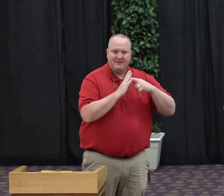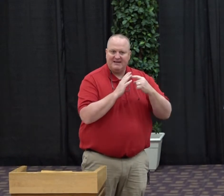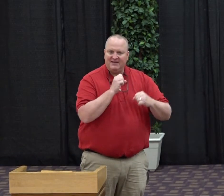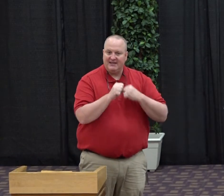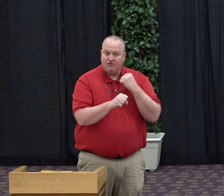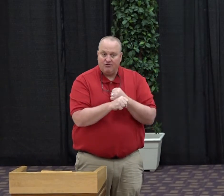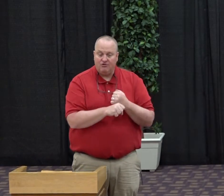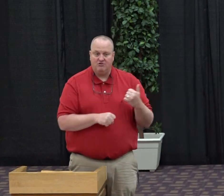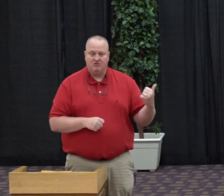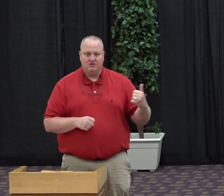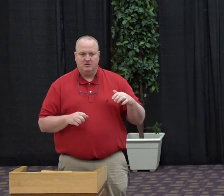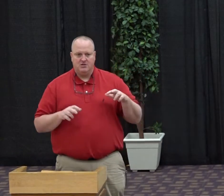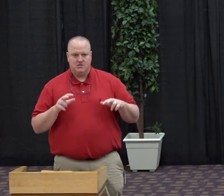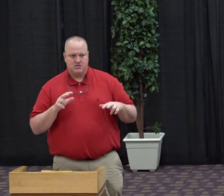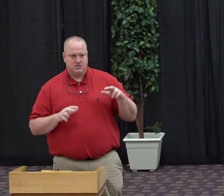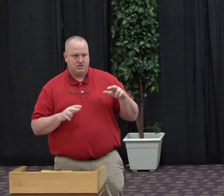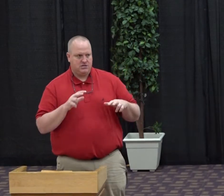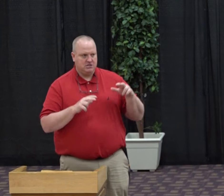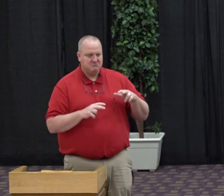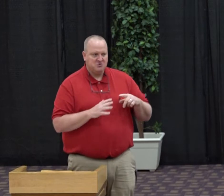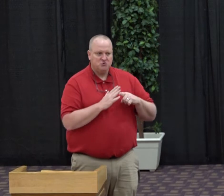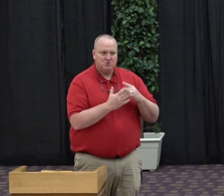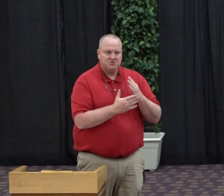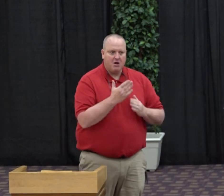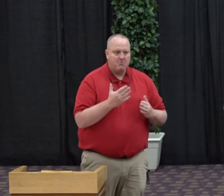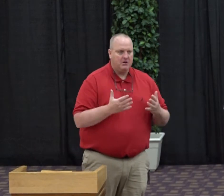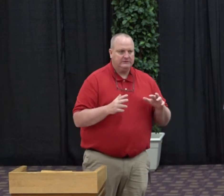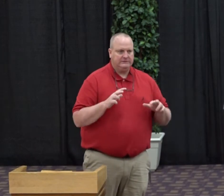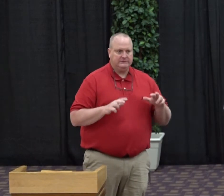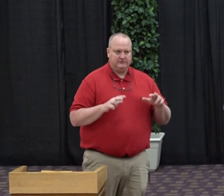And that's it. In the beginning of the year, she was a little unsure.